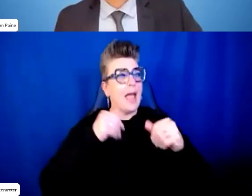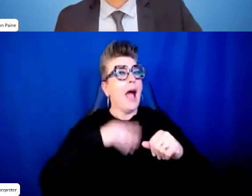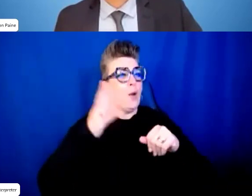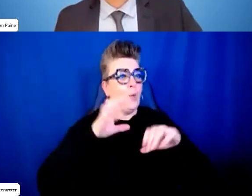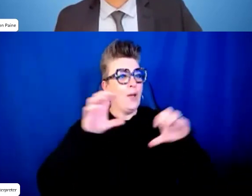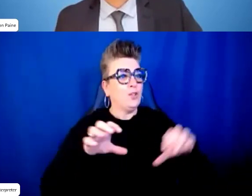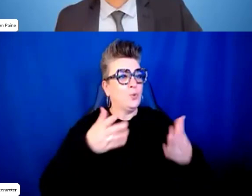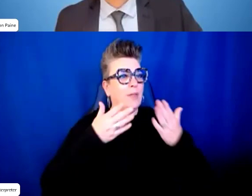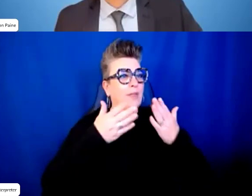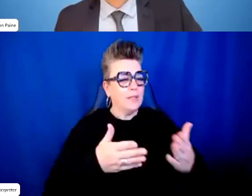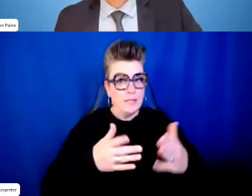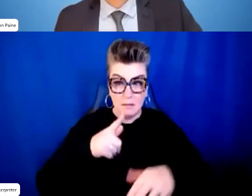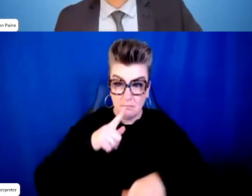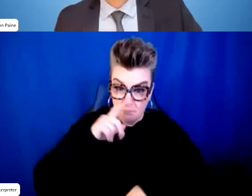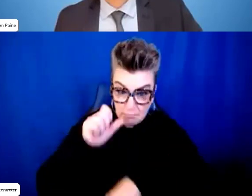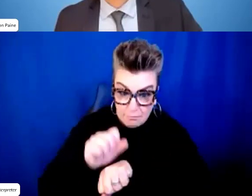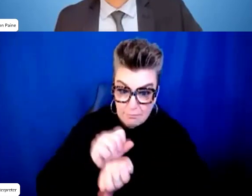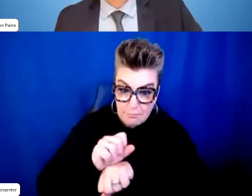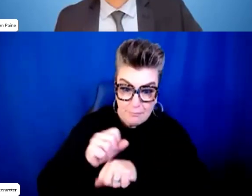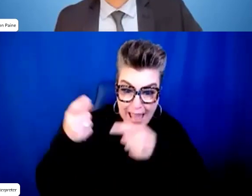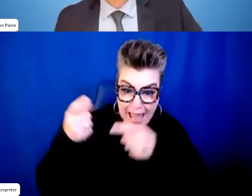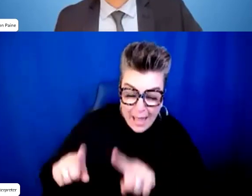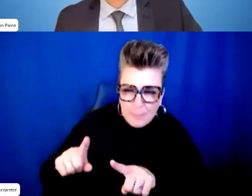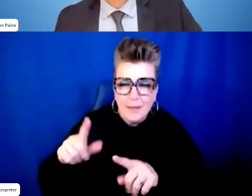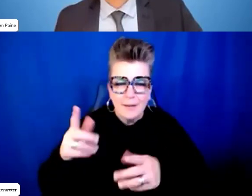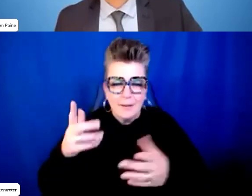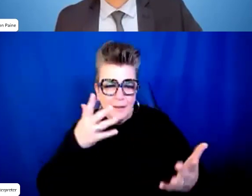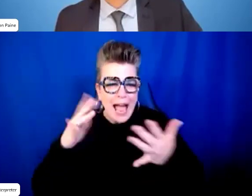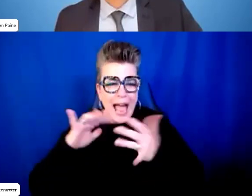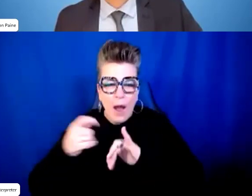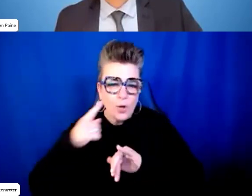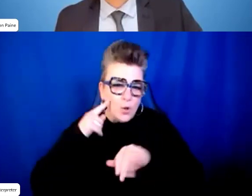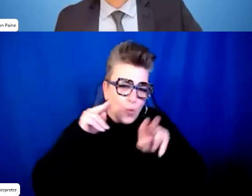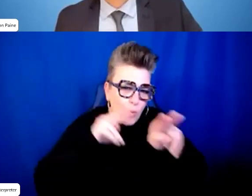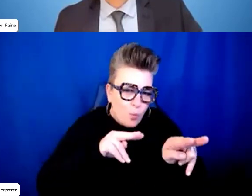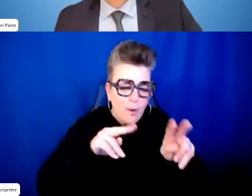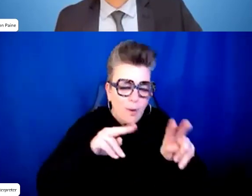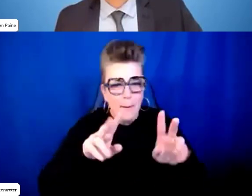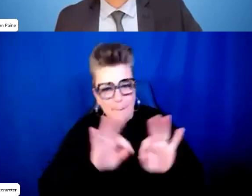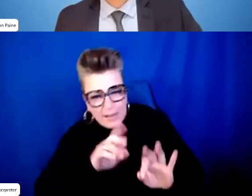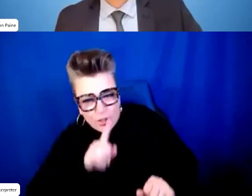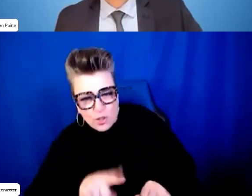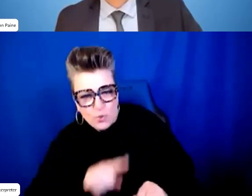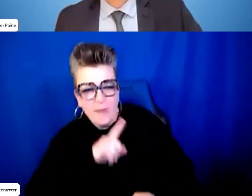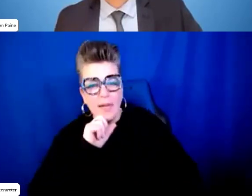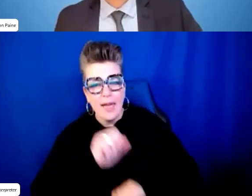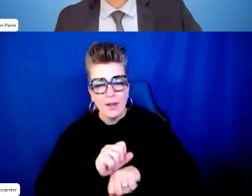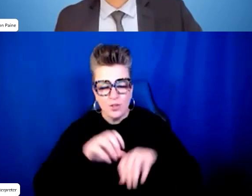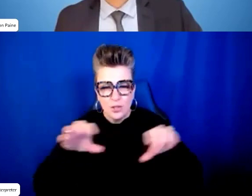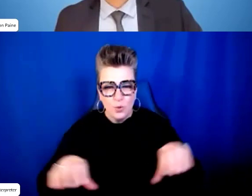actually happens, similarly, for kind of ensuring that folks